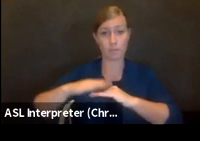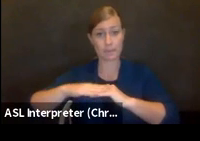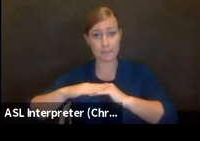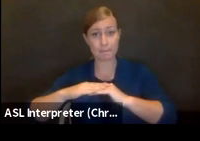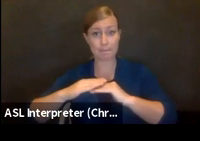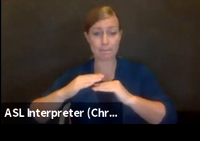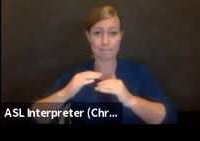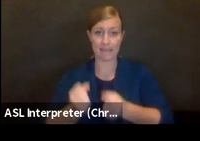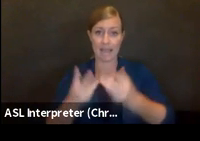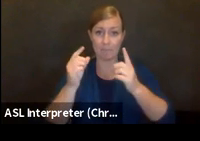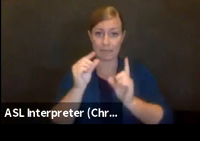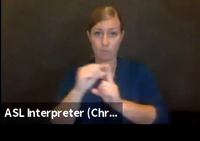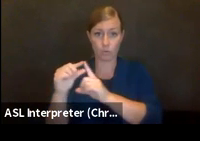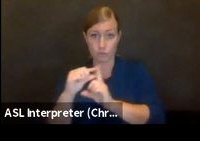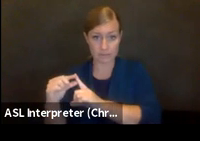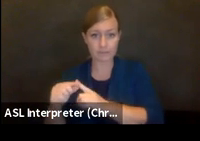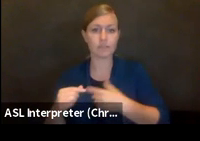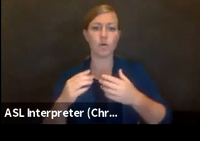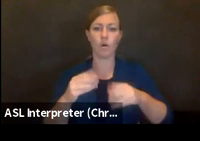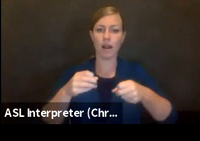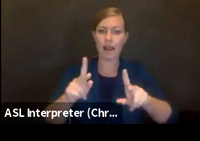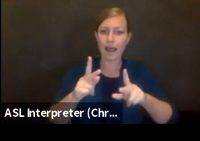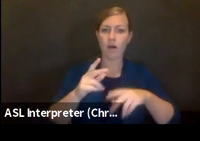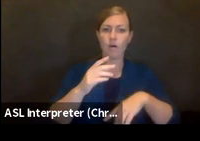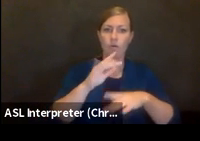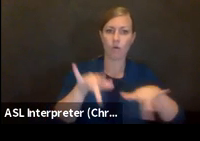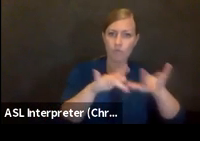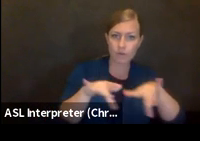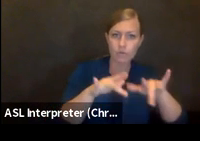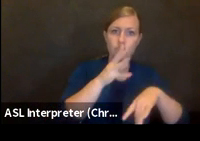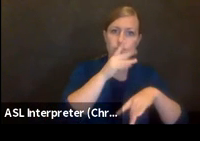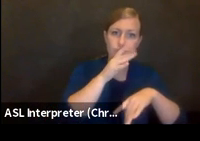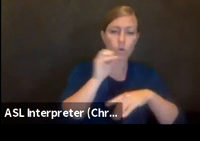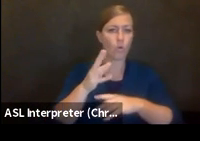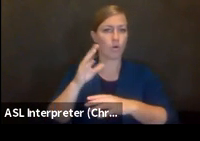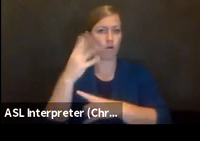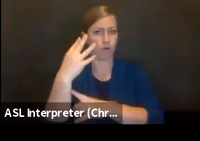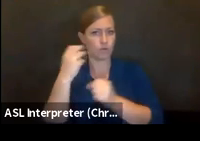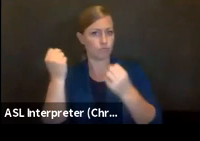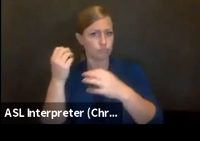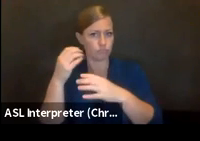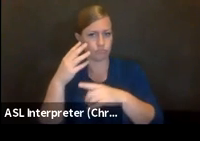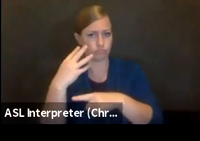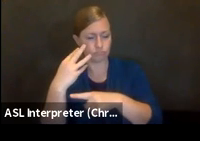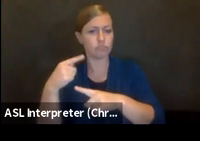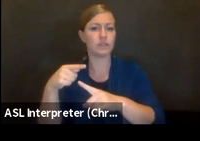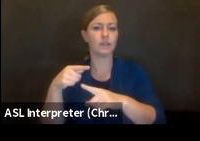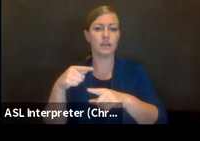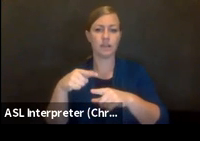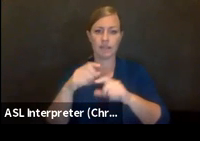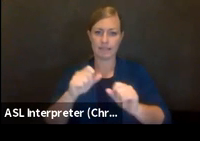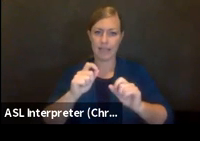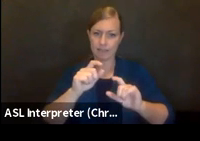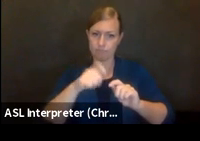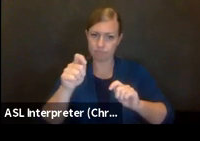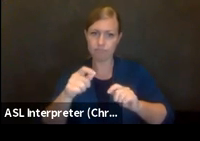ESD 189 - Amy Colburn: Allow audio or video answers for students. So if I check this box. They are now have other options when they're going in and taking their assessment.